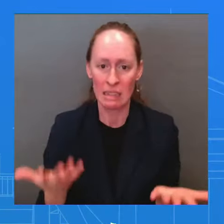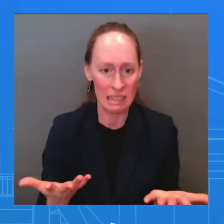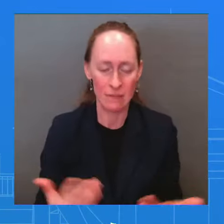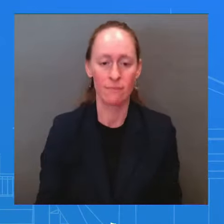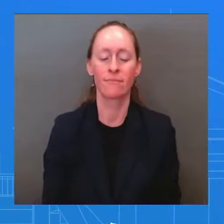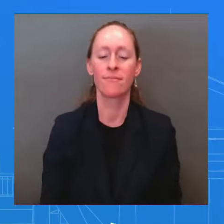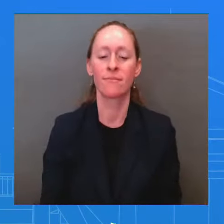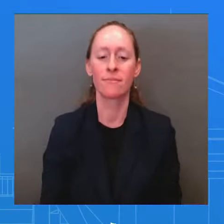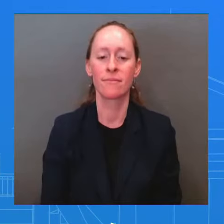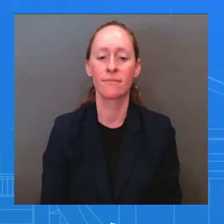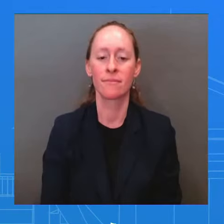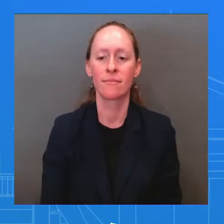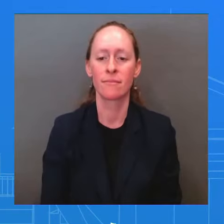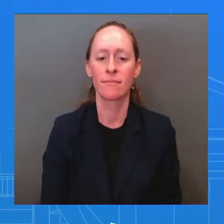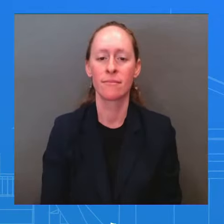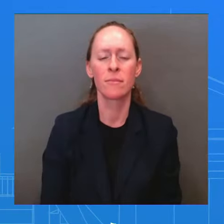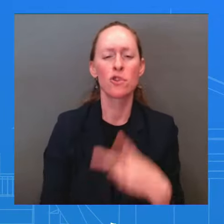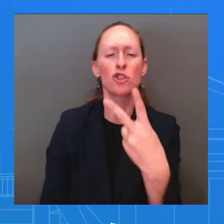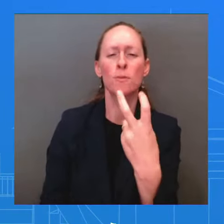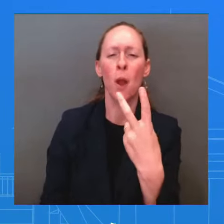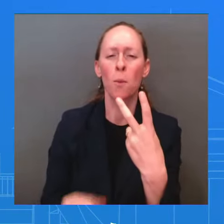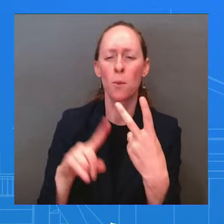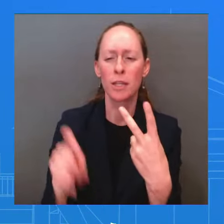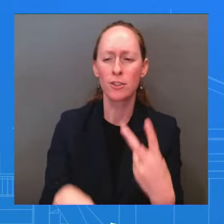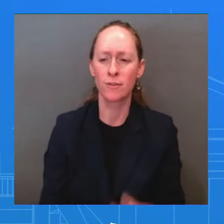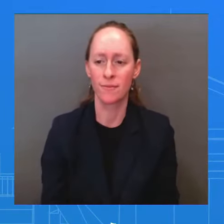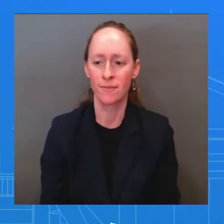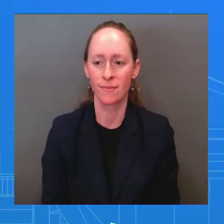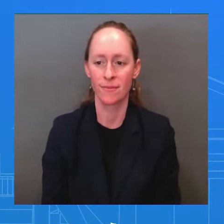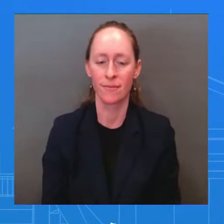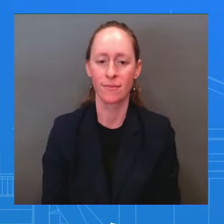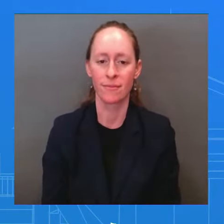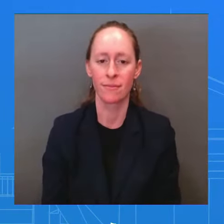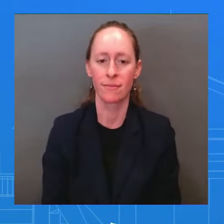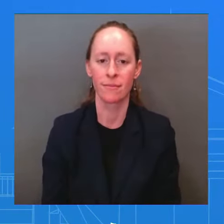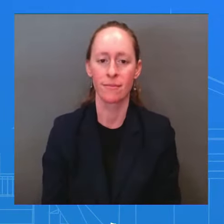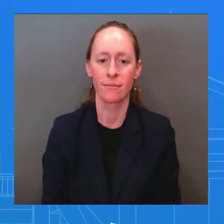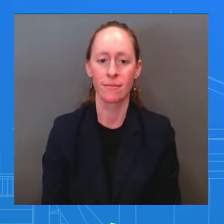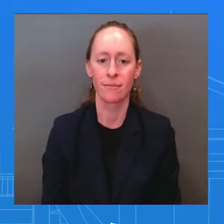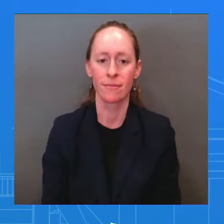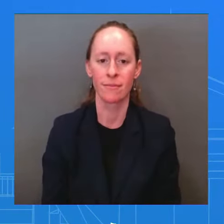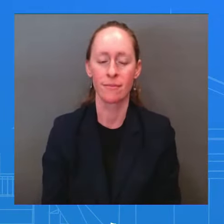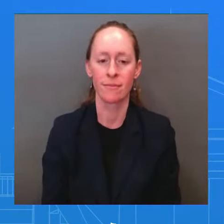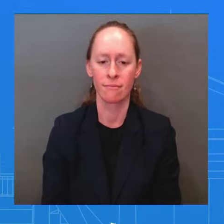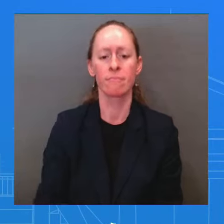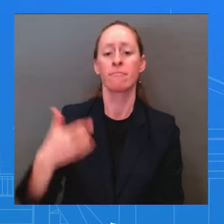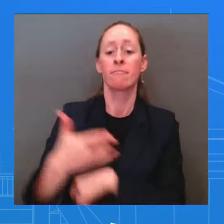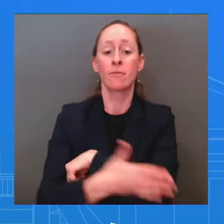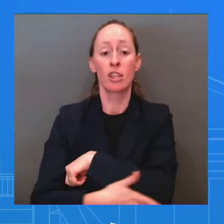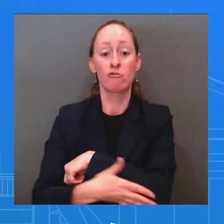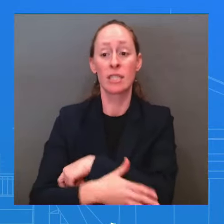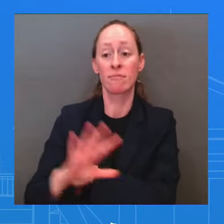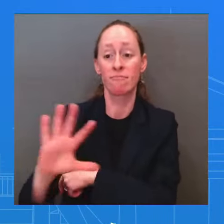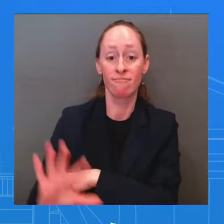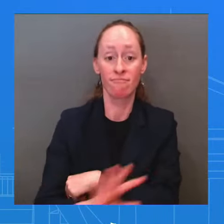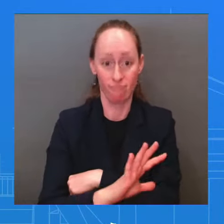The Press: -- Jake. You mentioned the Global South, and I think there's a lot of concern from the Global South that Ukraine is taking up a lot of oxygen at this and previous UNGA.